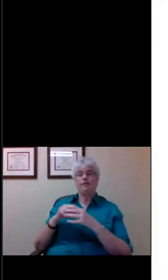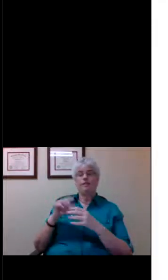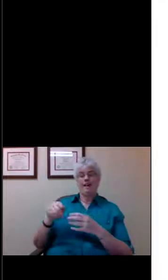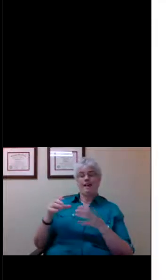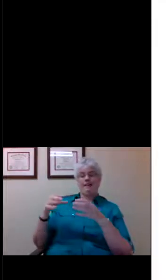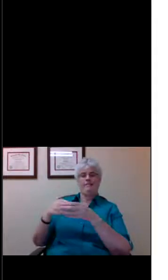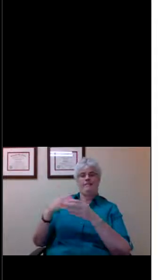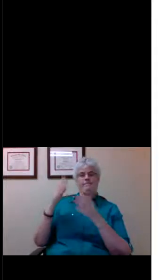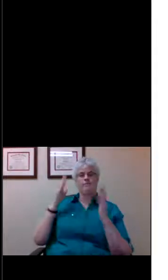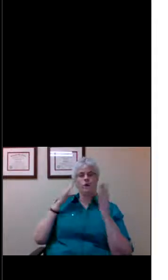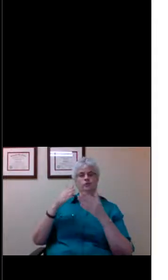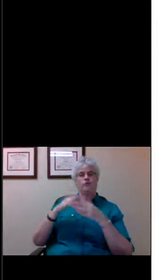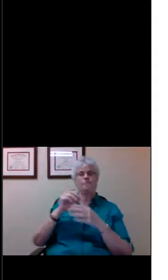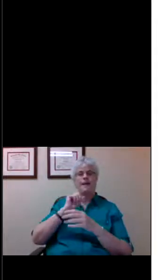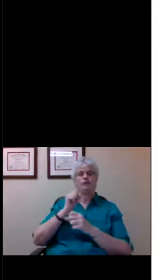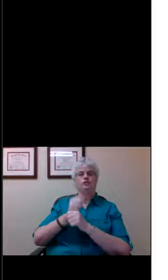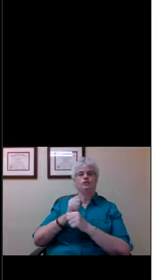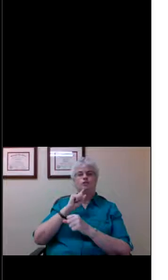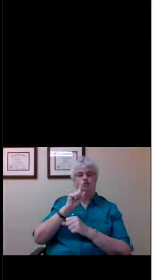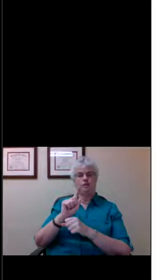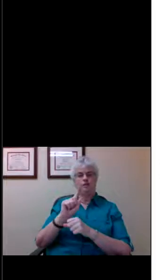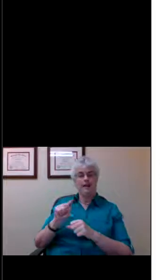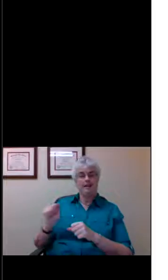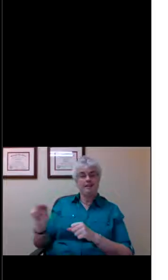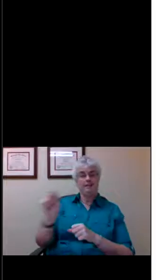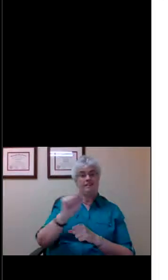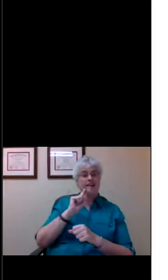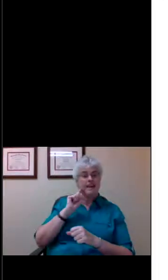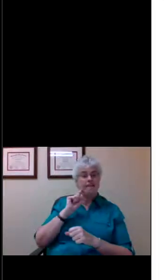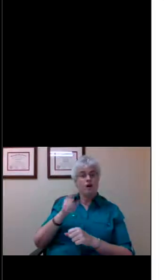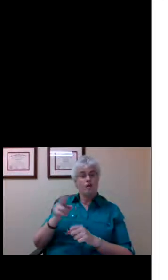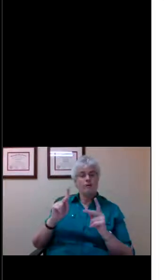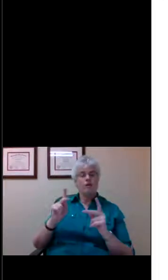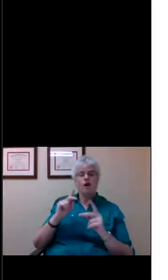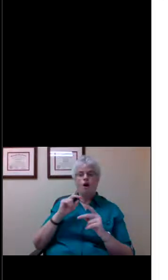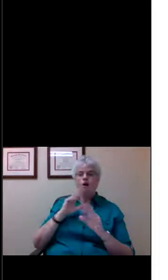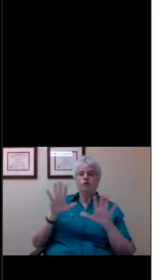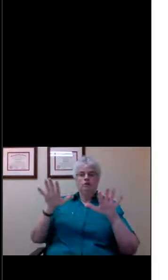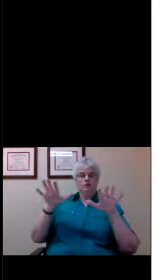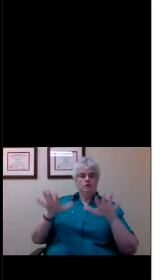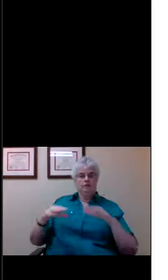detail that process. And also making sure that the Deaf and Hard-of-Hearing people